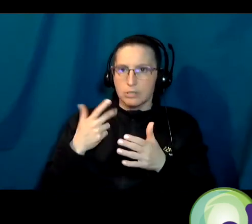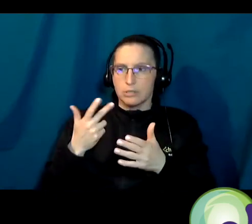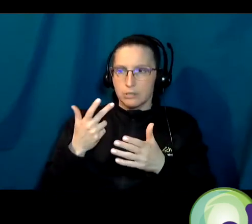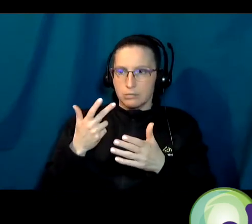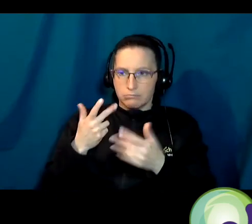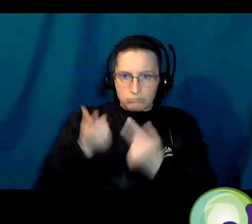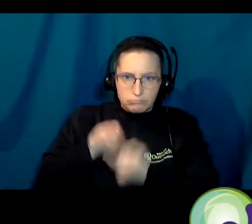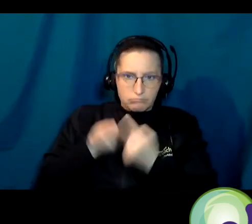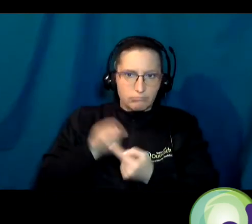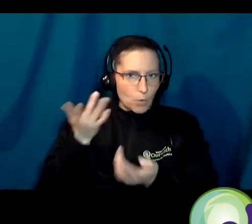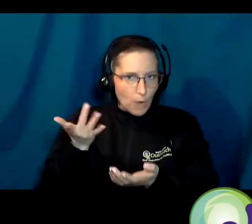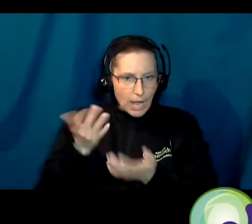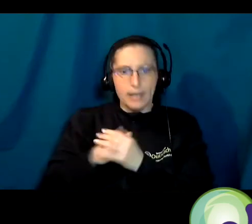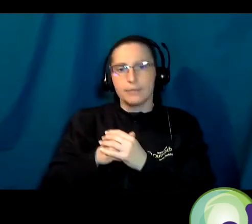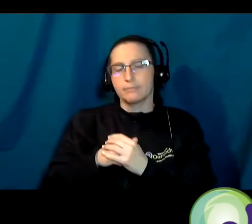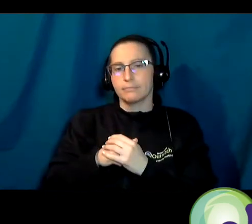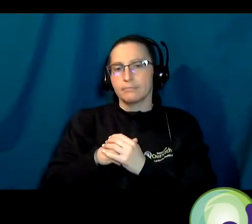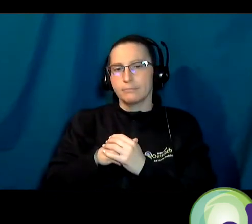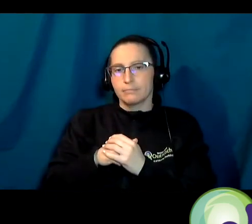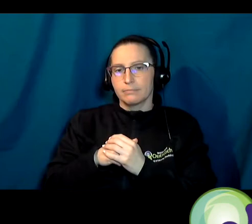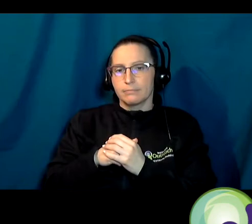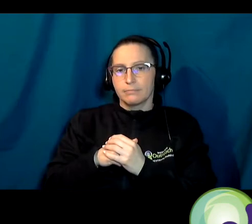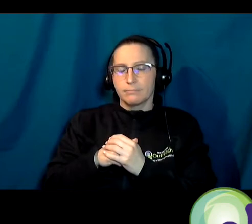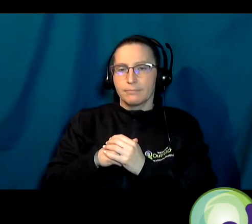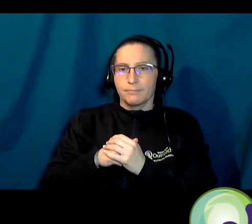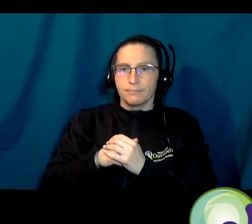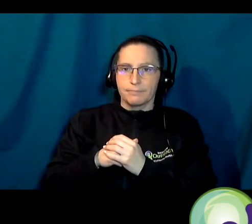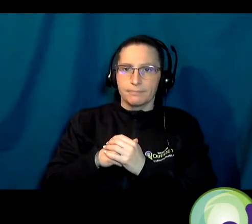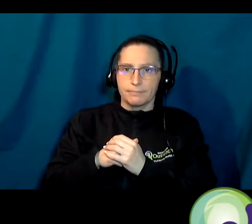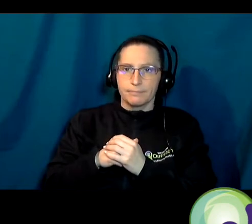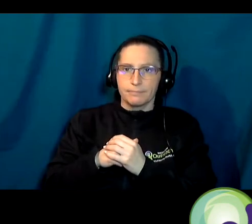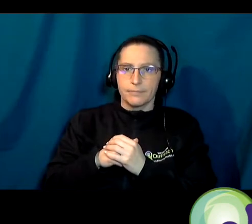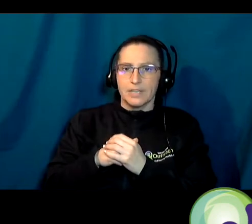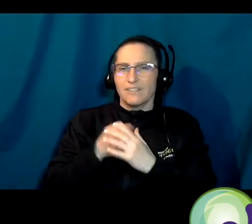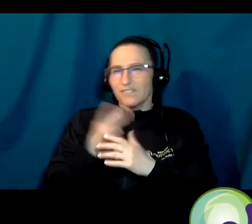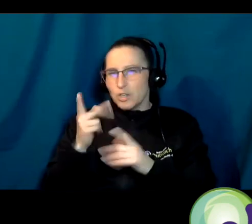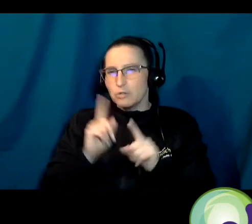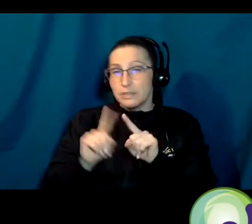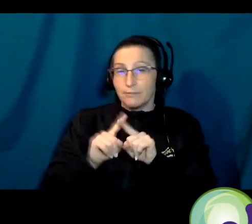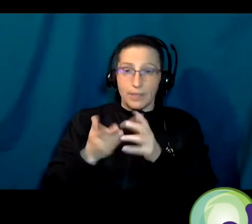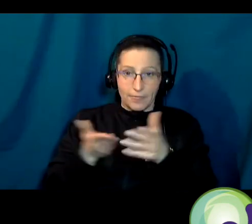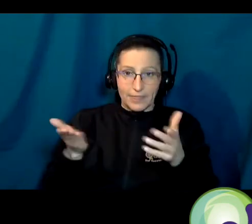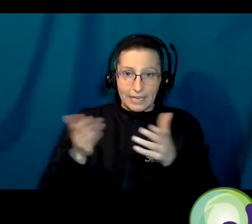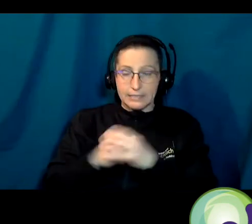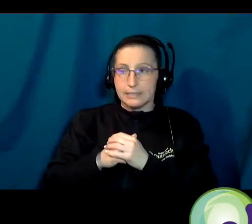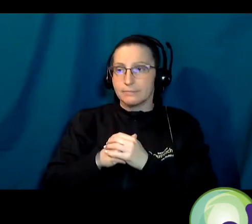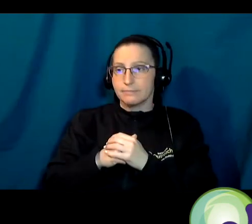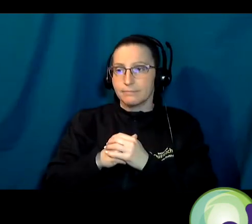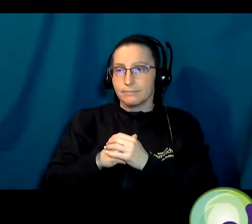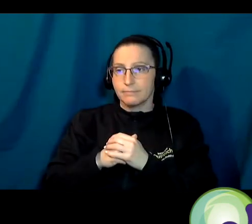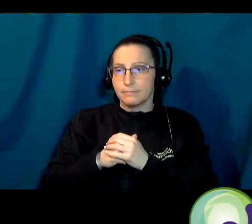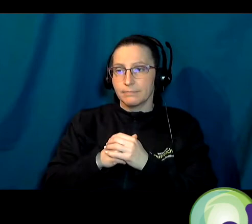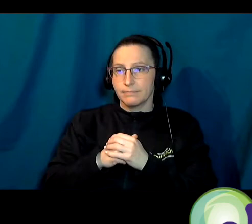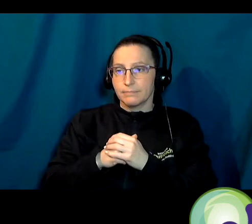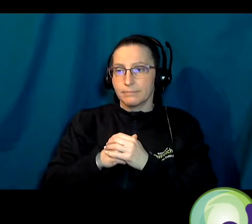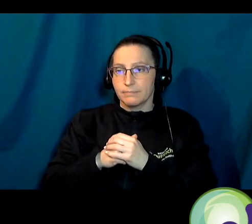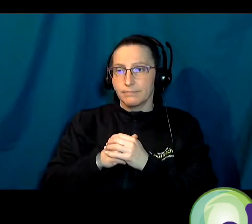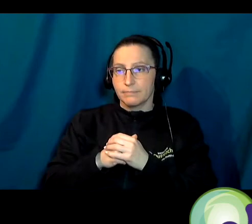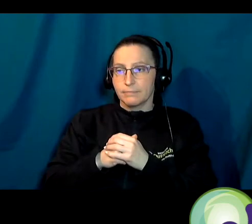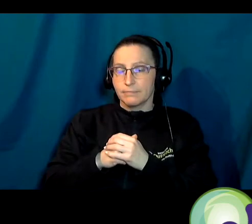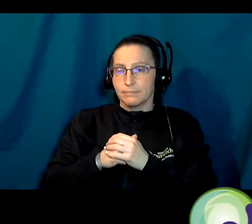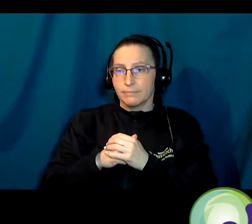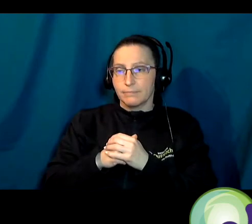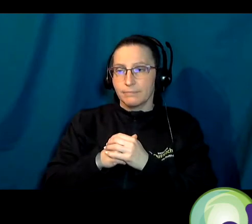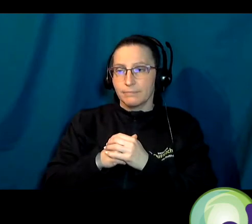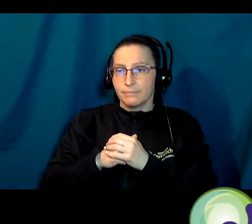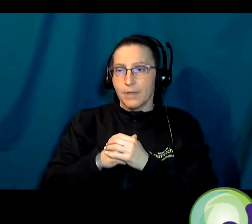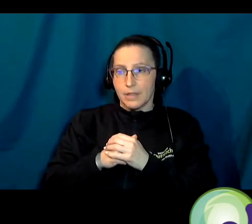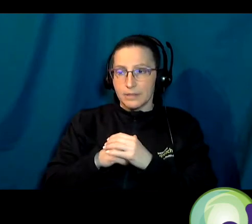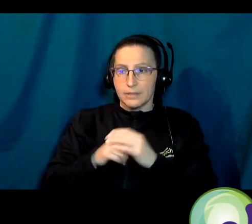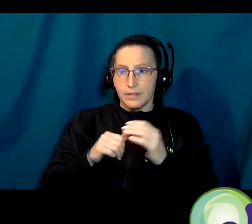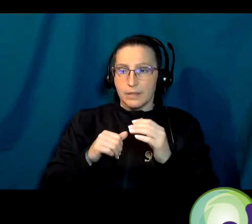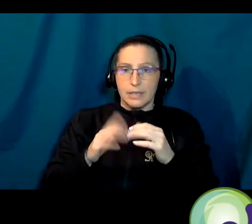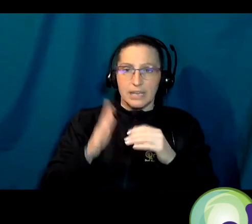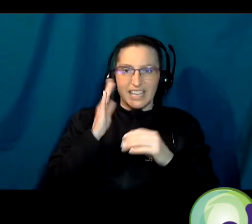occurring might be. There are a few things that if it is willful disregard for a safety issue,